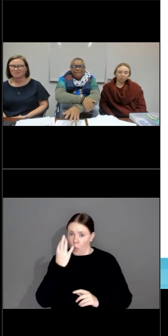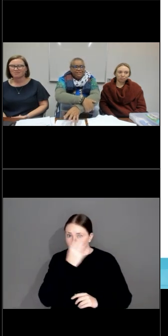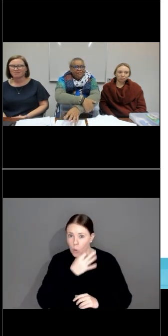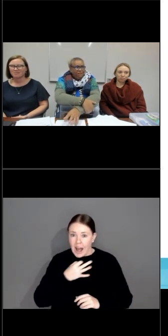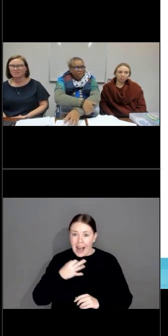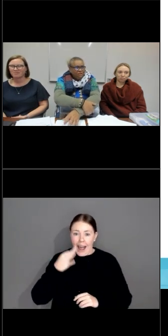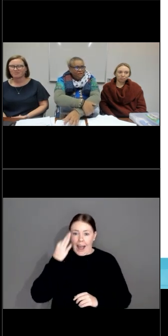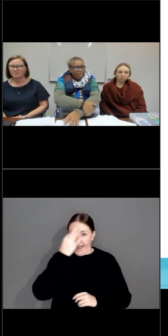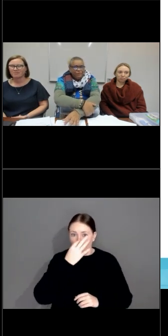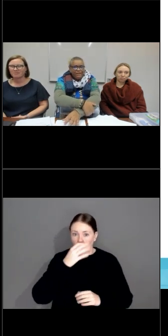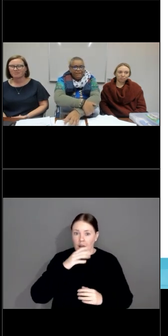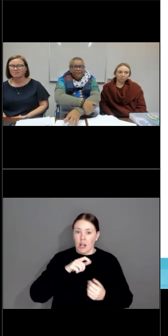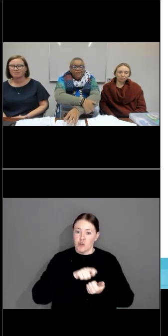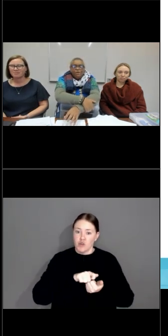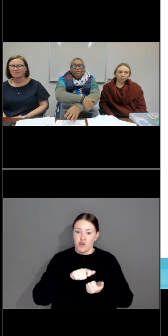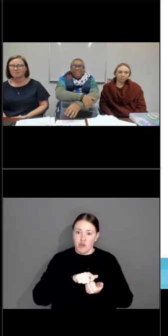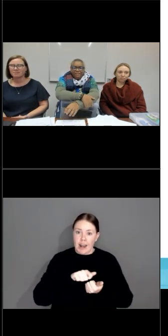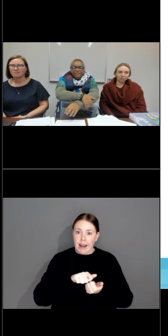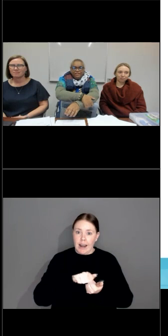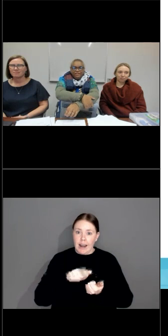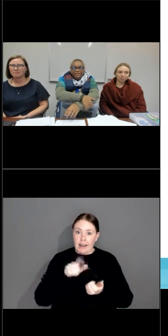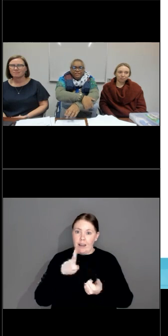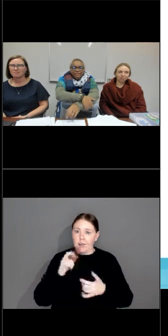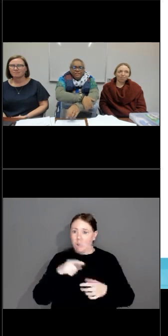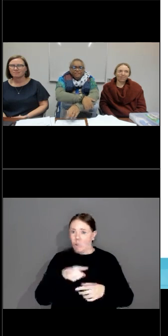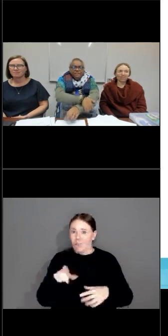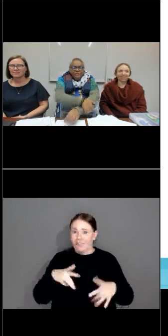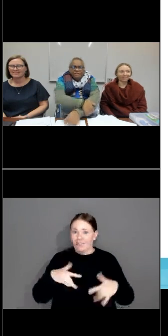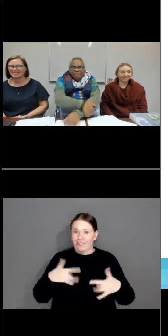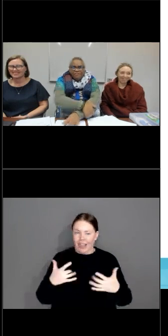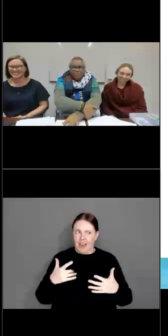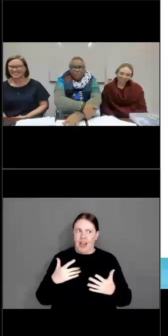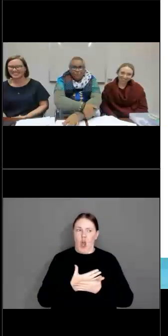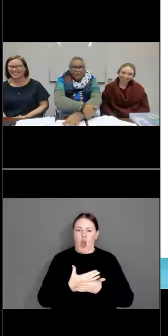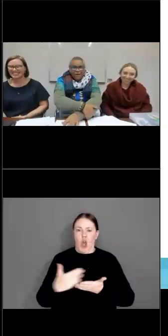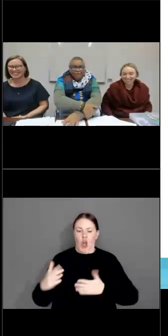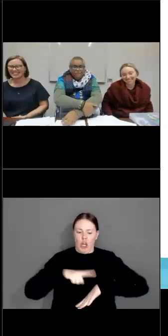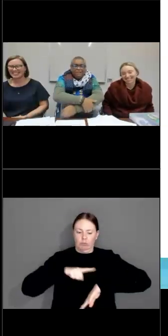that's a long time for training well I think so too so we actually changed it two hours but can